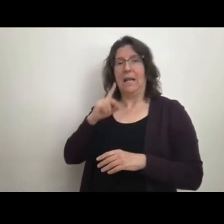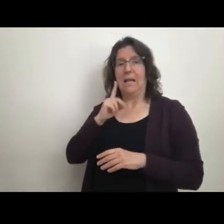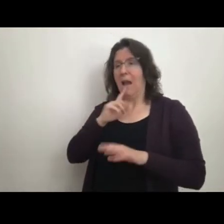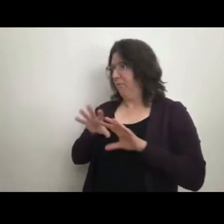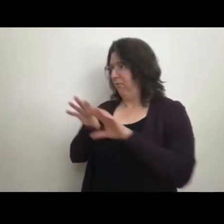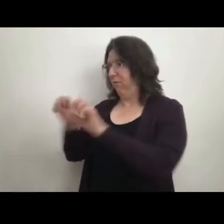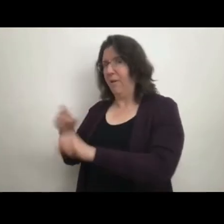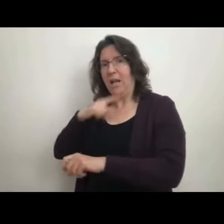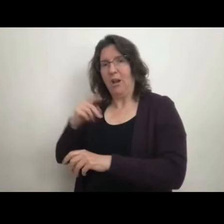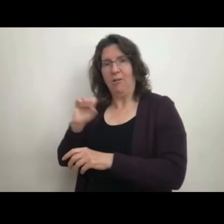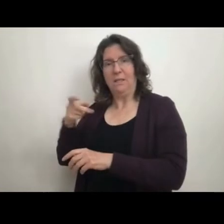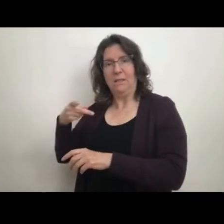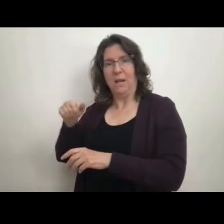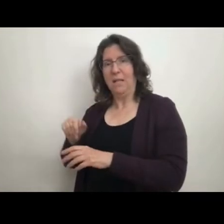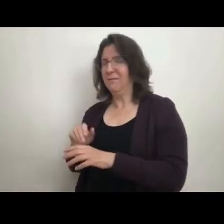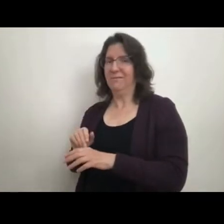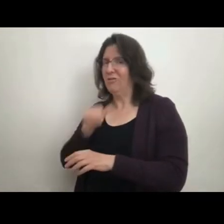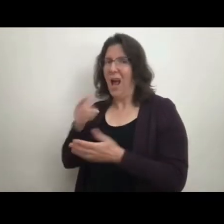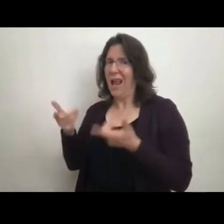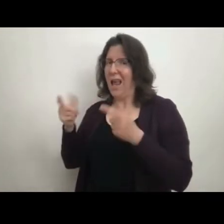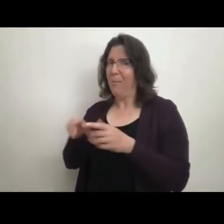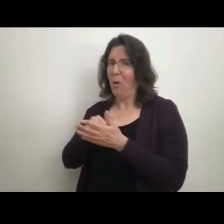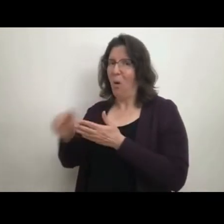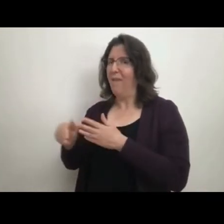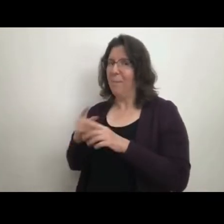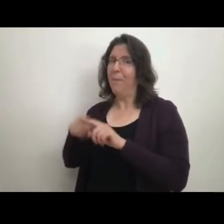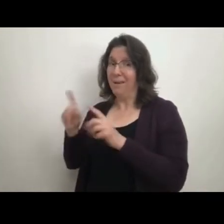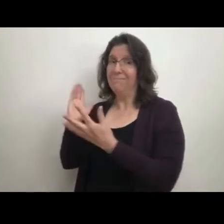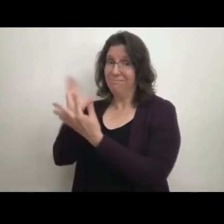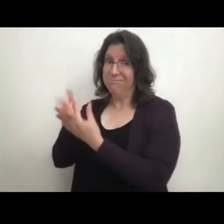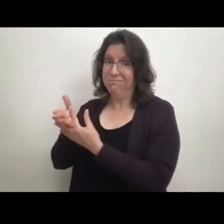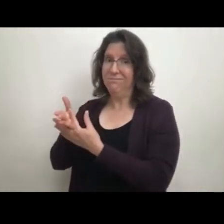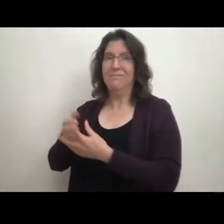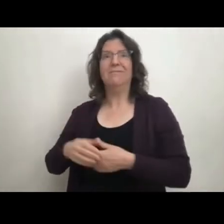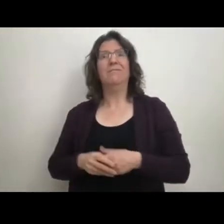If someone from deaf space tried to interfere with hearing space, I would intercede.